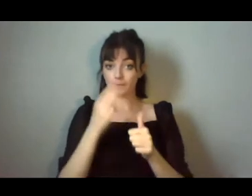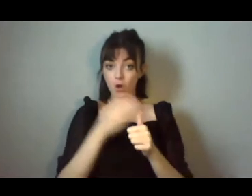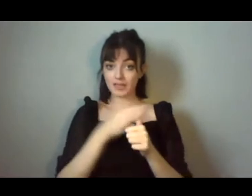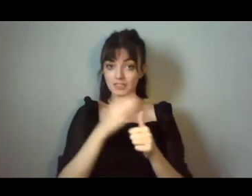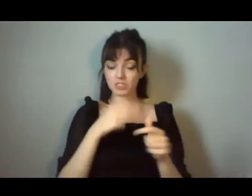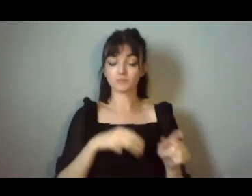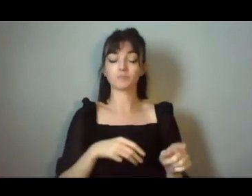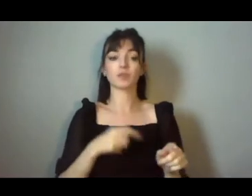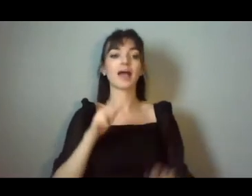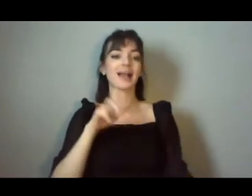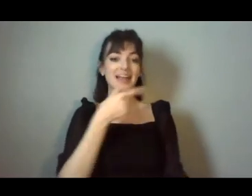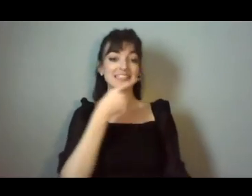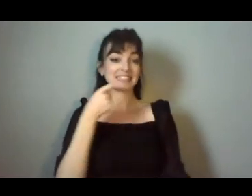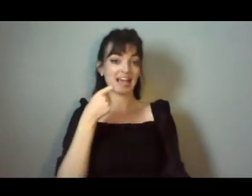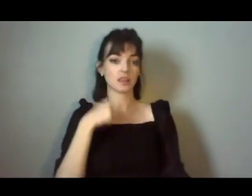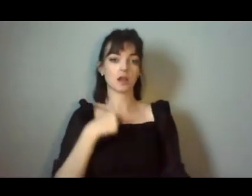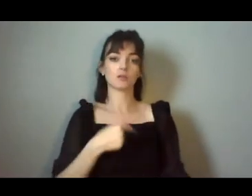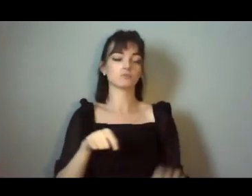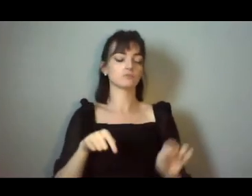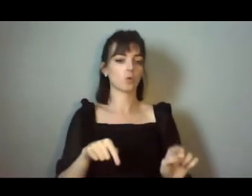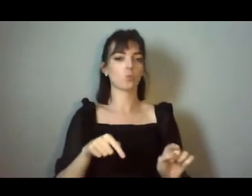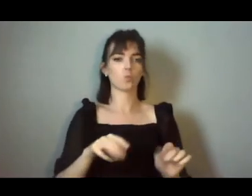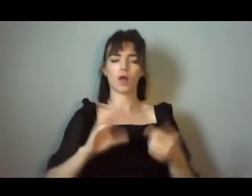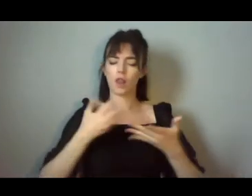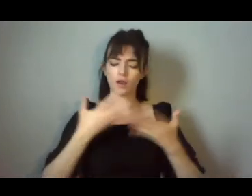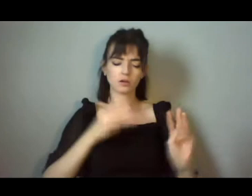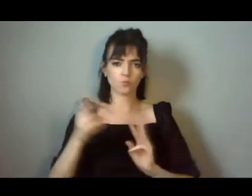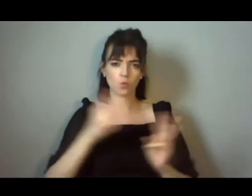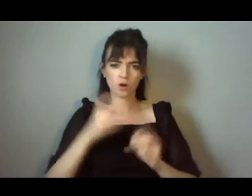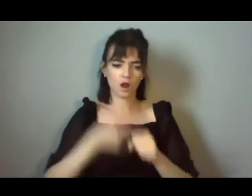we can see that we have put a lot of work into that over the last number of years.